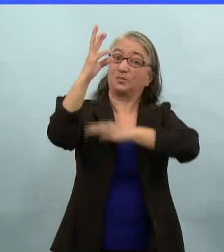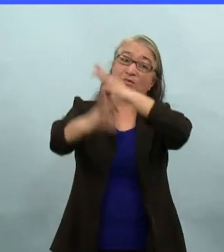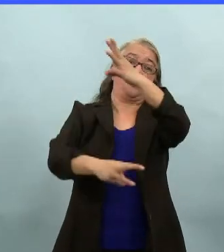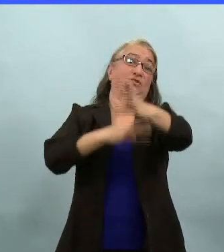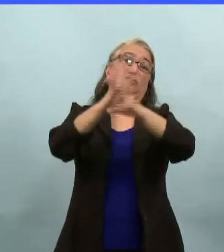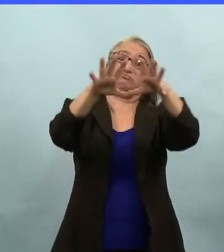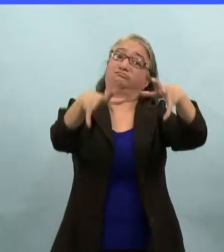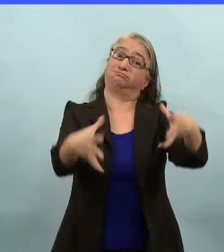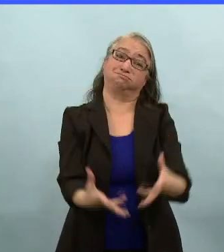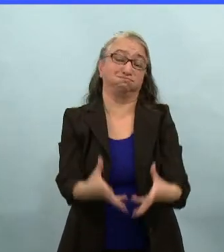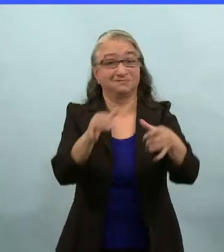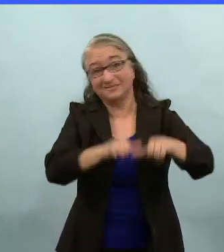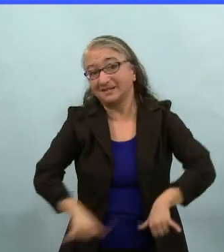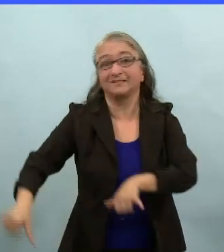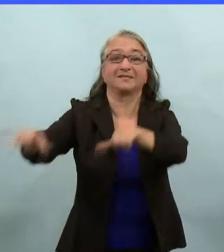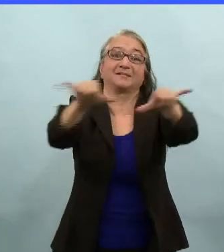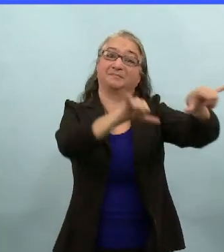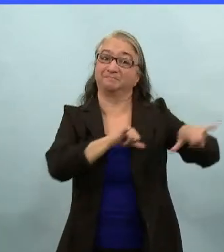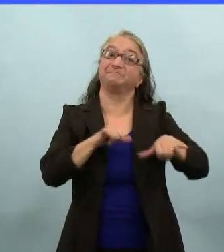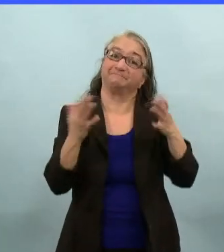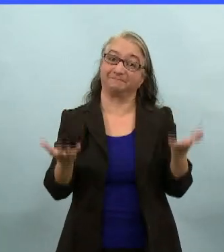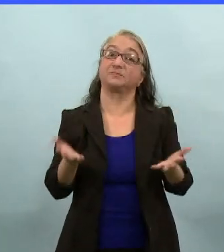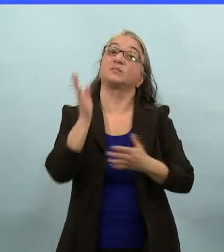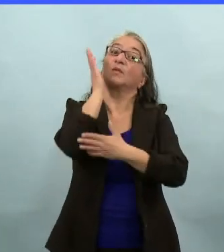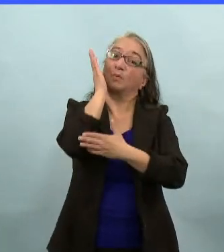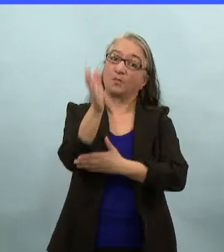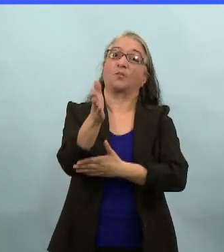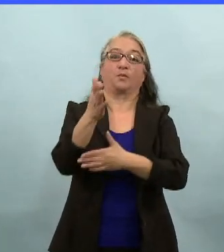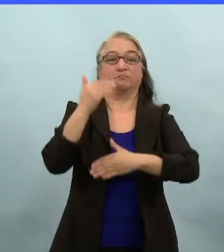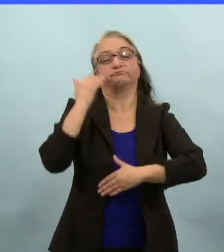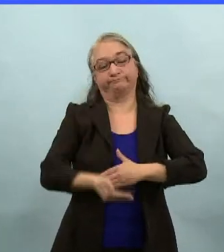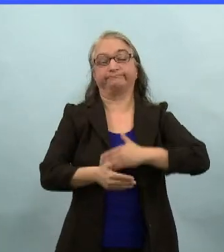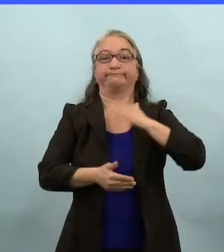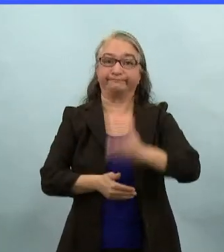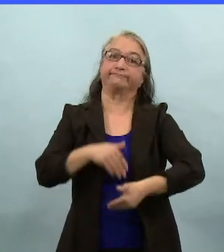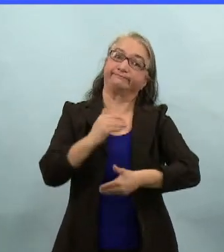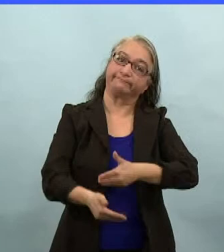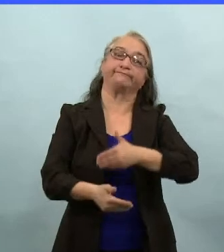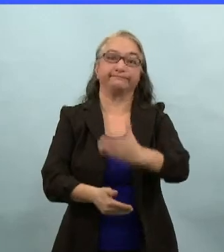through this together please be patient and we we will get through this together